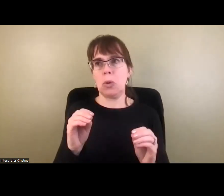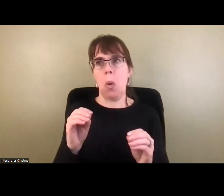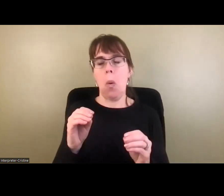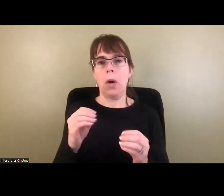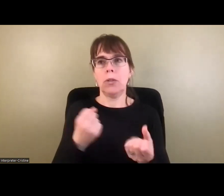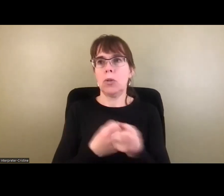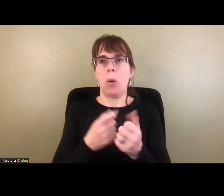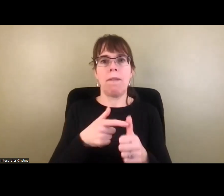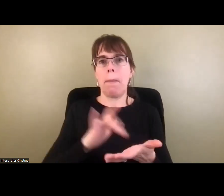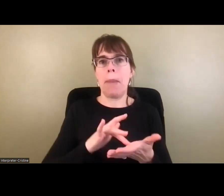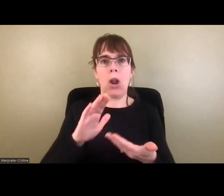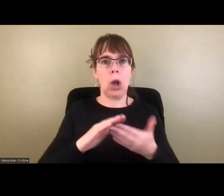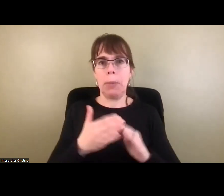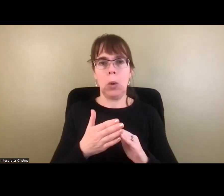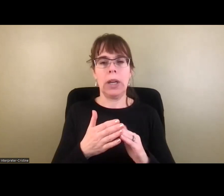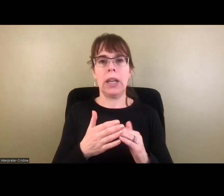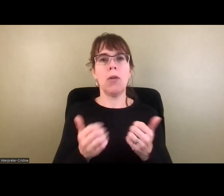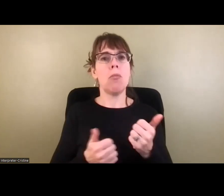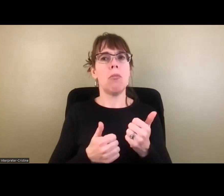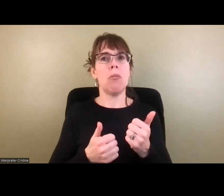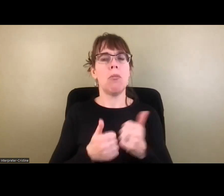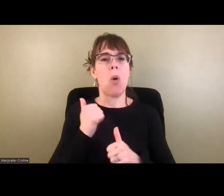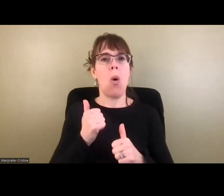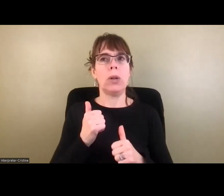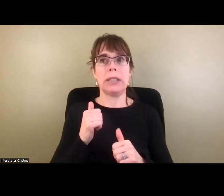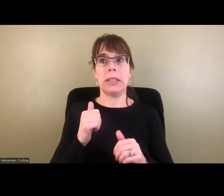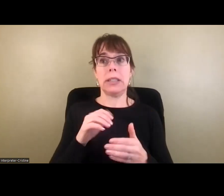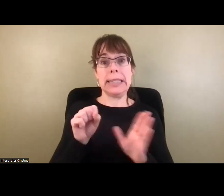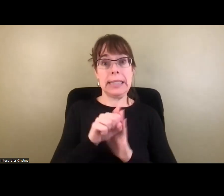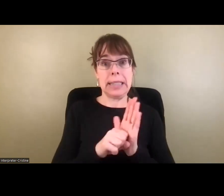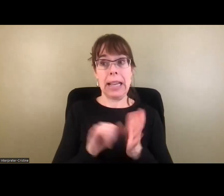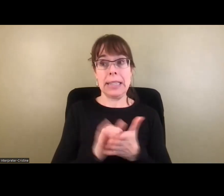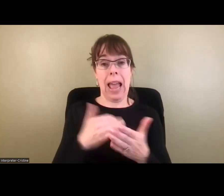Most hostile to abortion states that do pass these gestational limits,